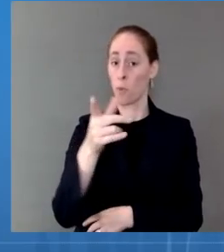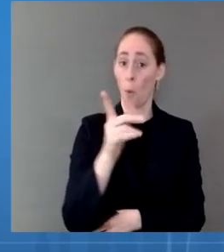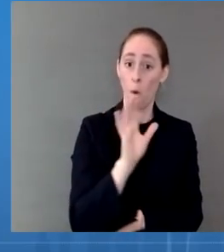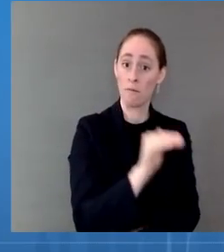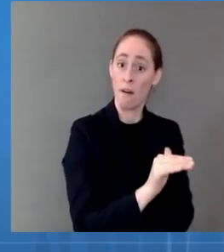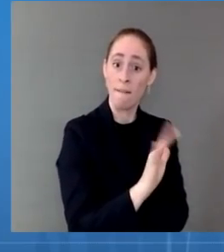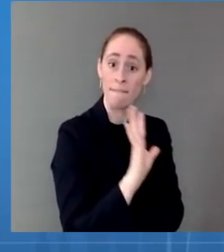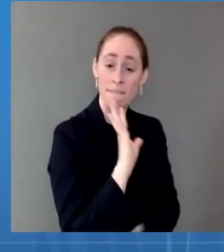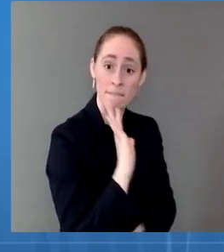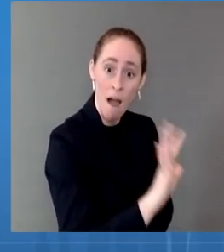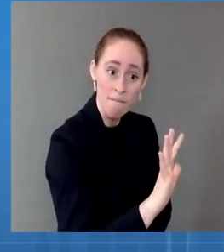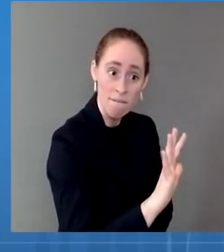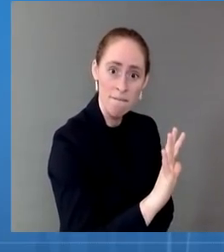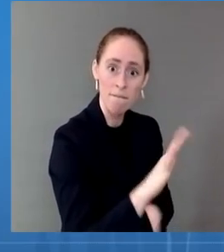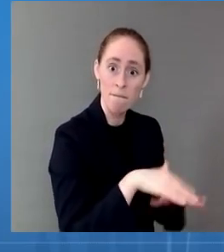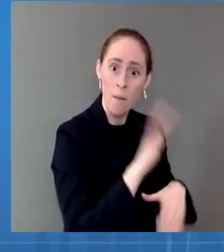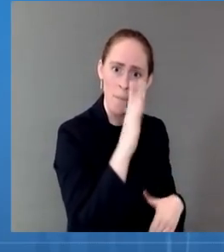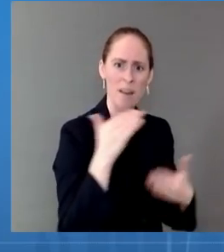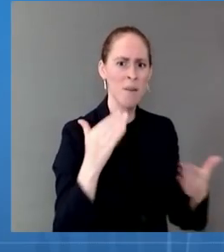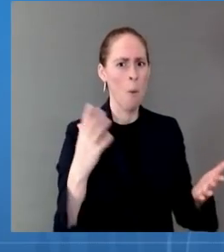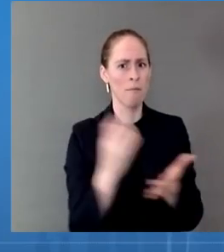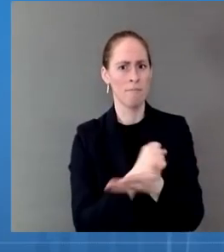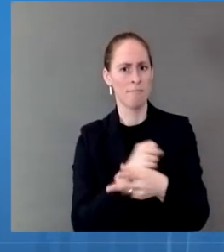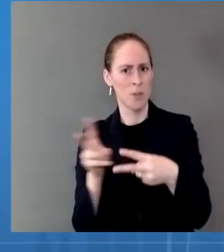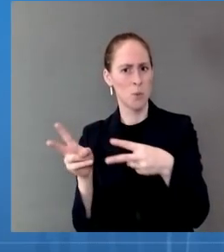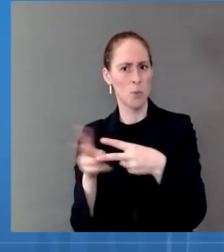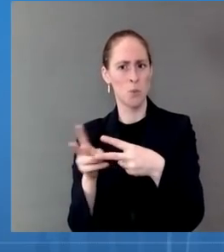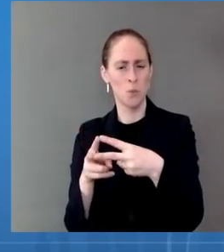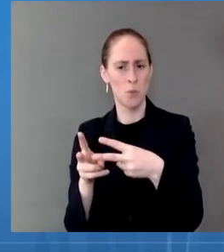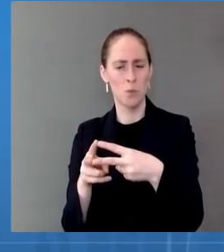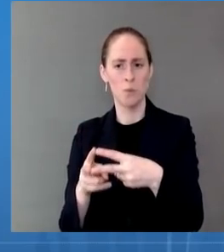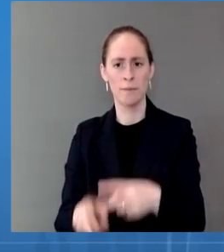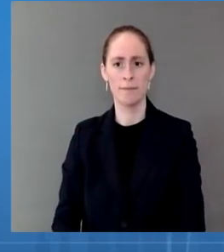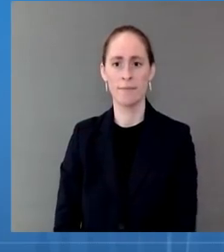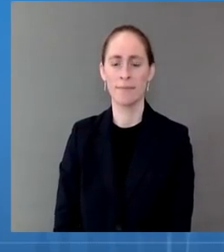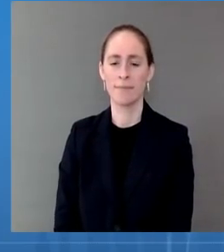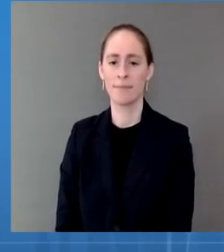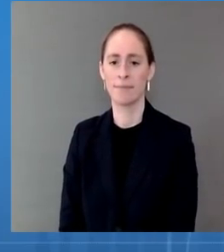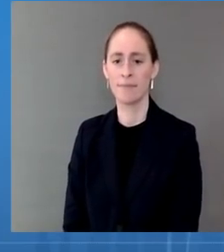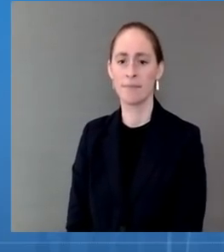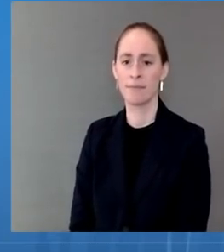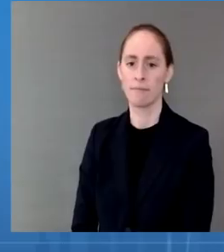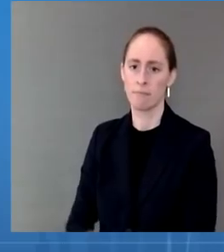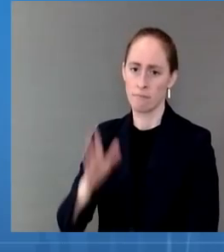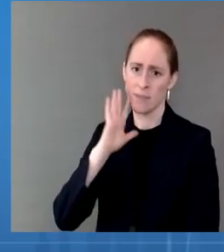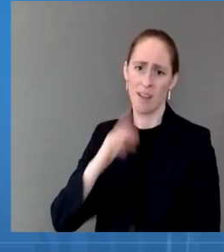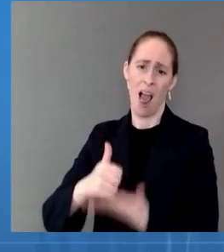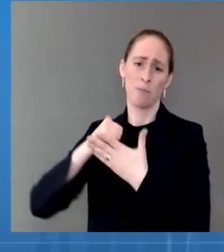and the potentially serious outcomes from this infection. As a mother of three, I know the concerns